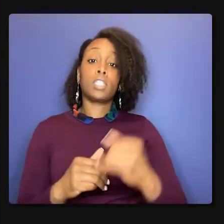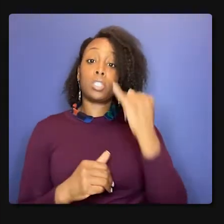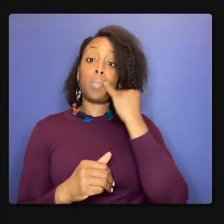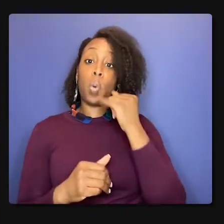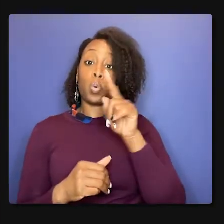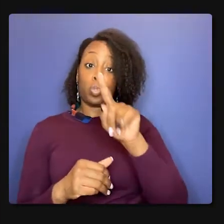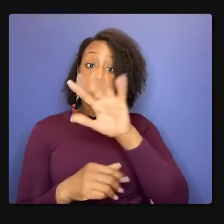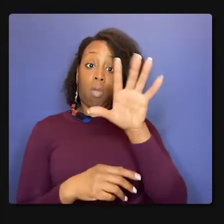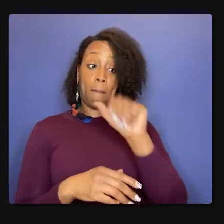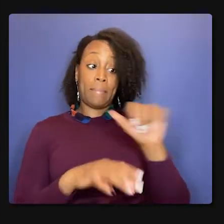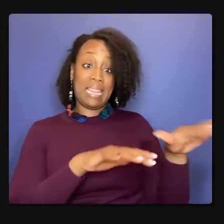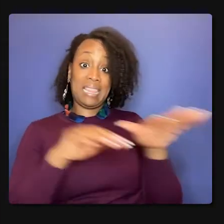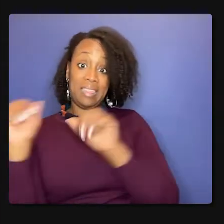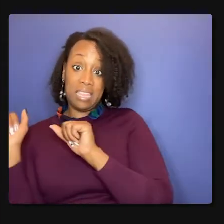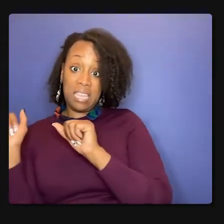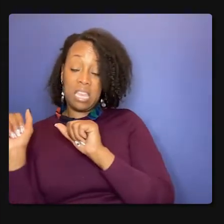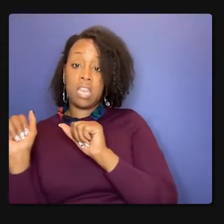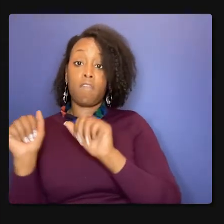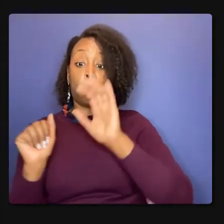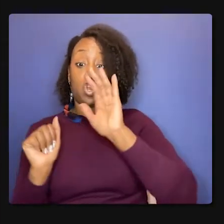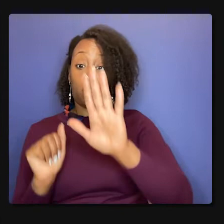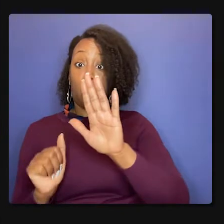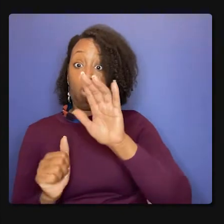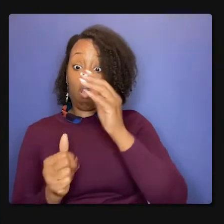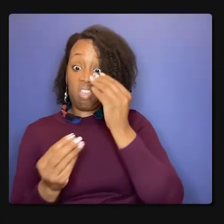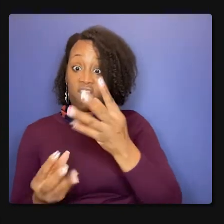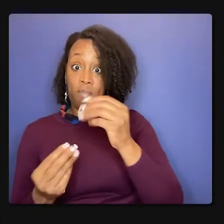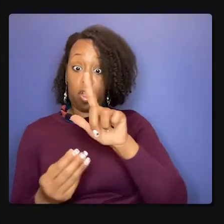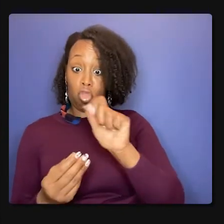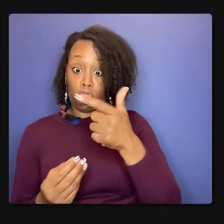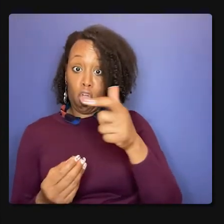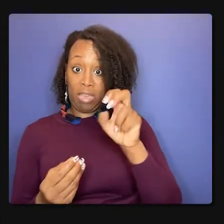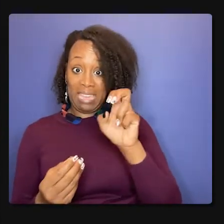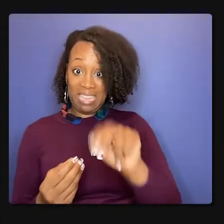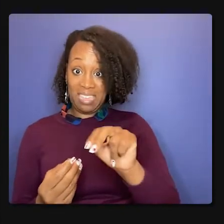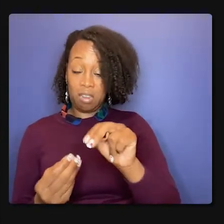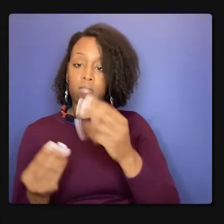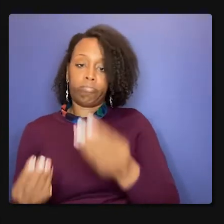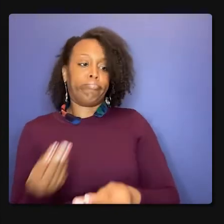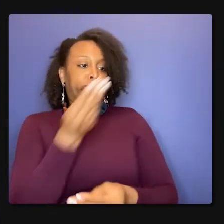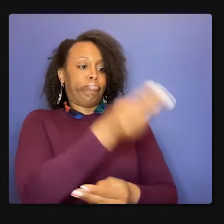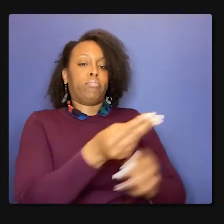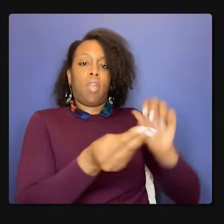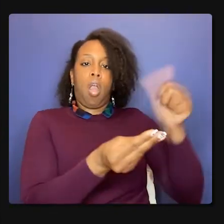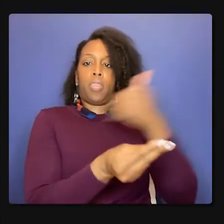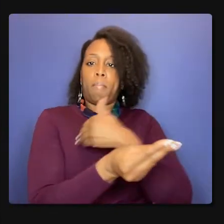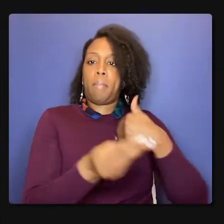If you were to leave the company, you should be able to hand over this login information to another member of your team.